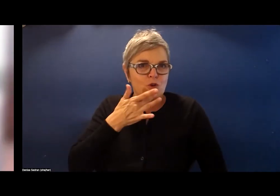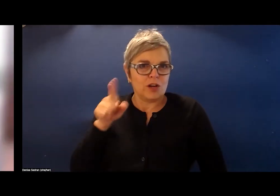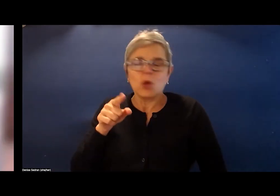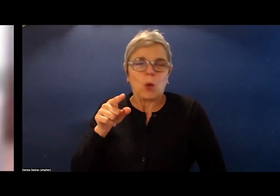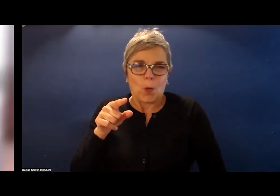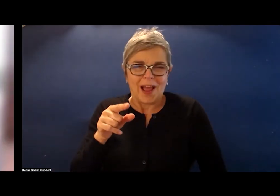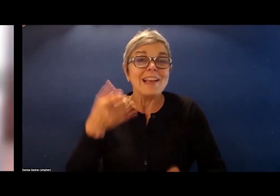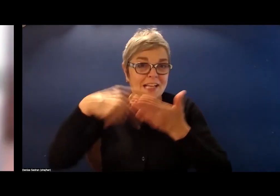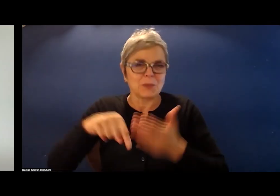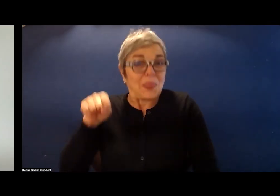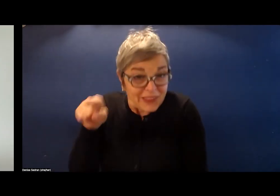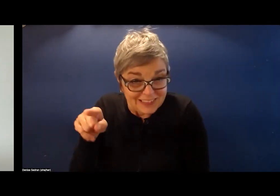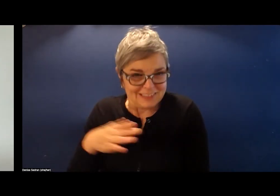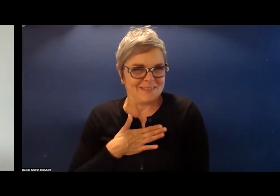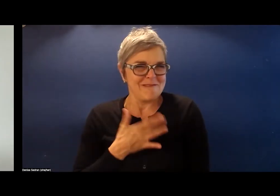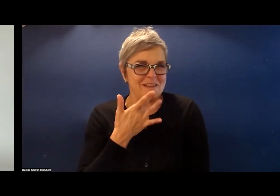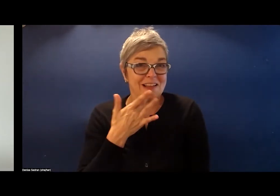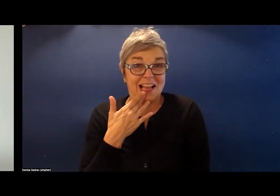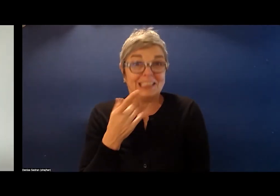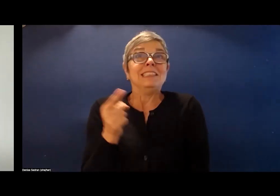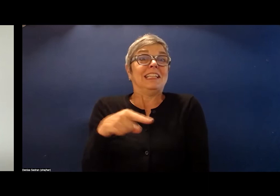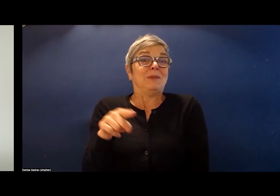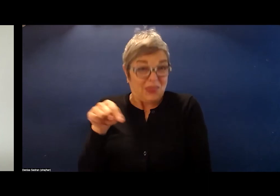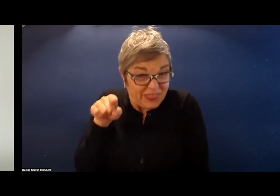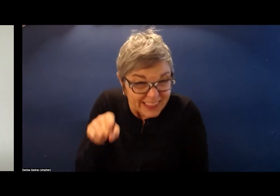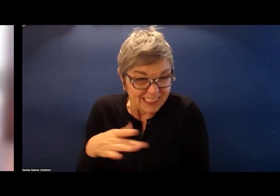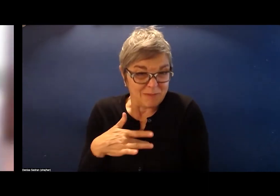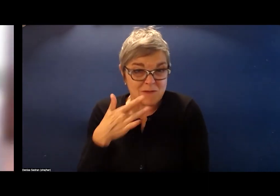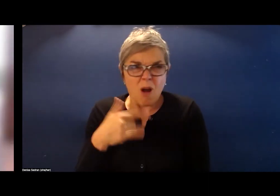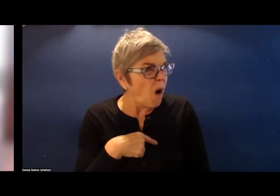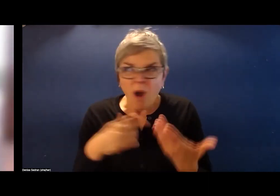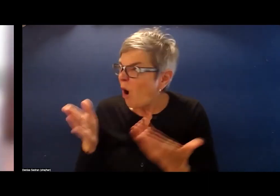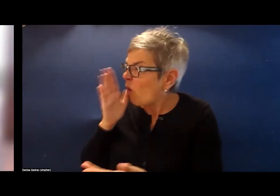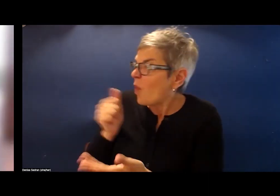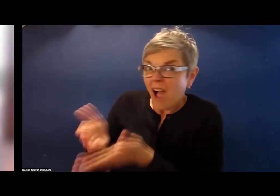Chase: Were you going to ask me to pick a favorite? Yeah and then I realized I can't ask that. They were...